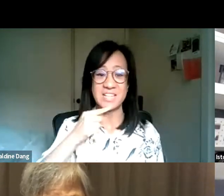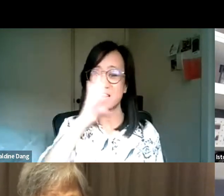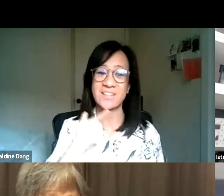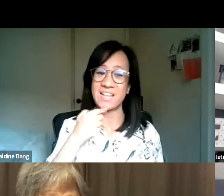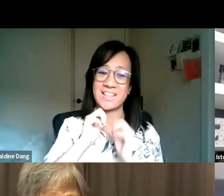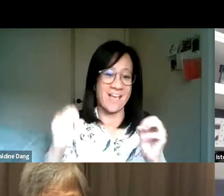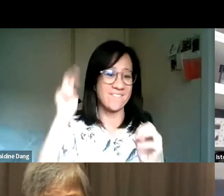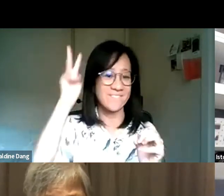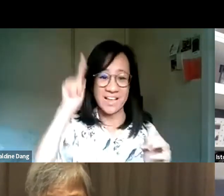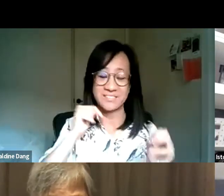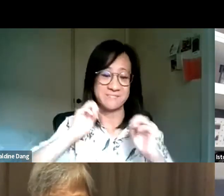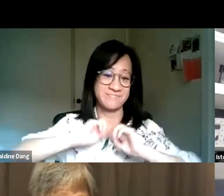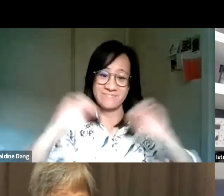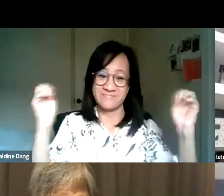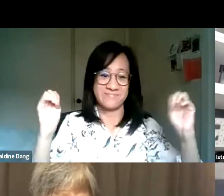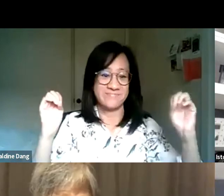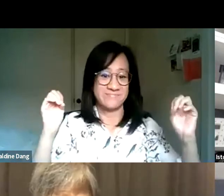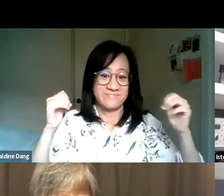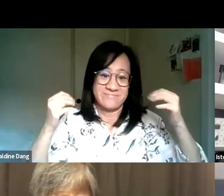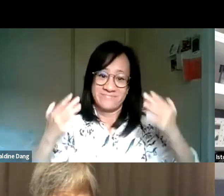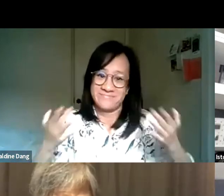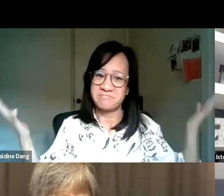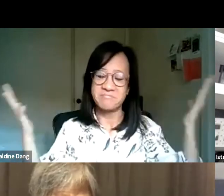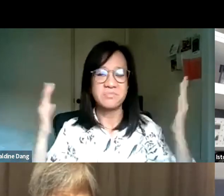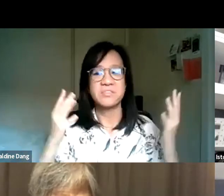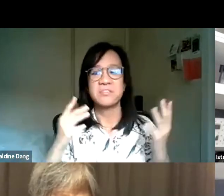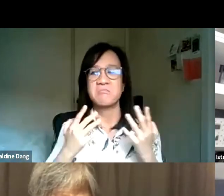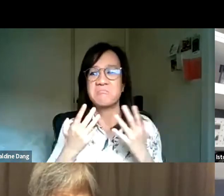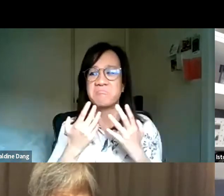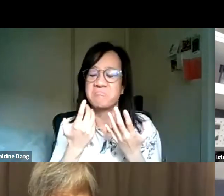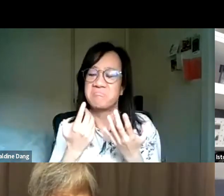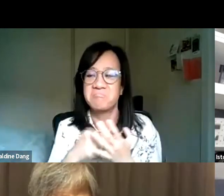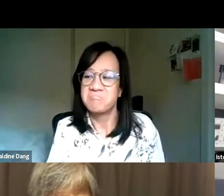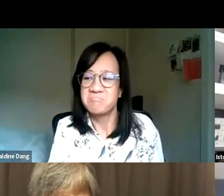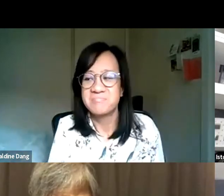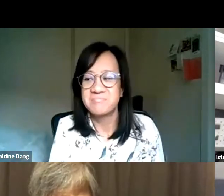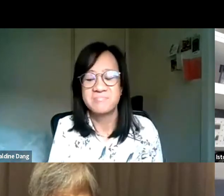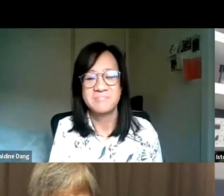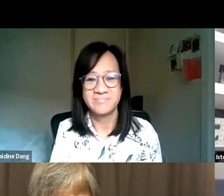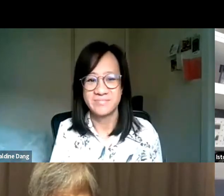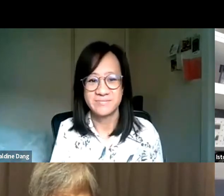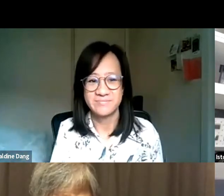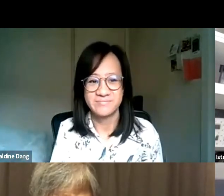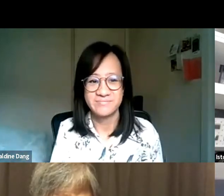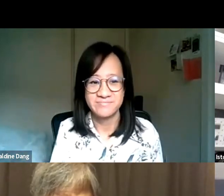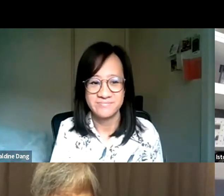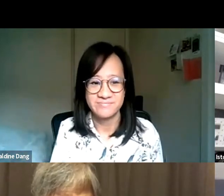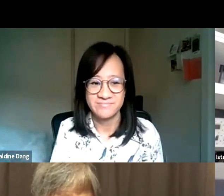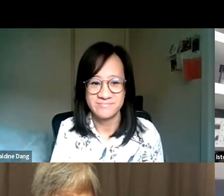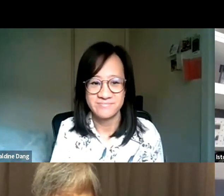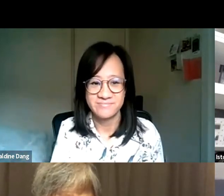Some people think I'm Korean, but no one ever guesses that I'm Vietnamese, so this is something